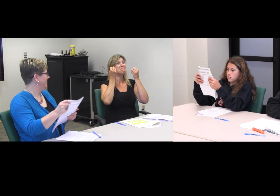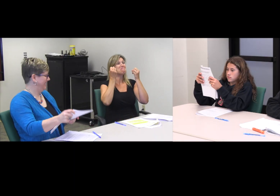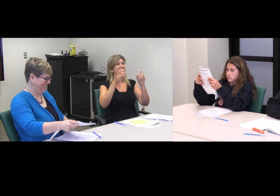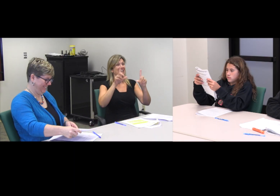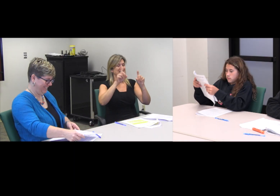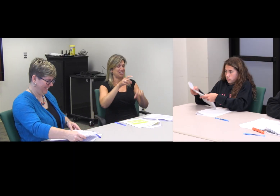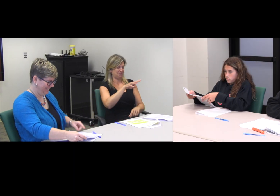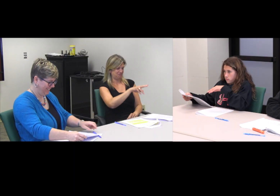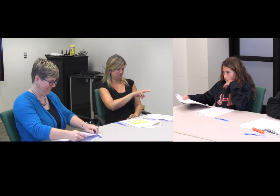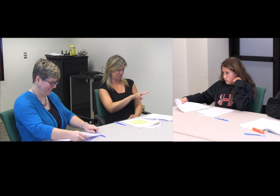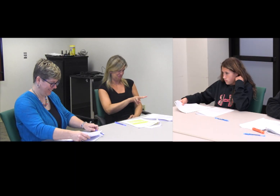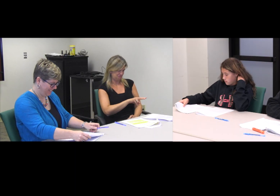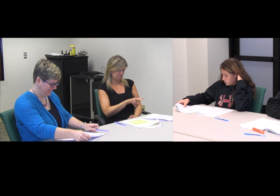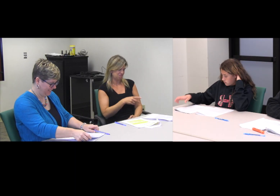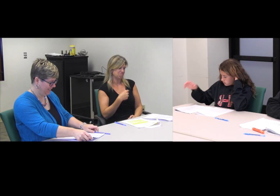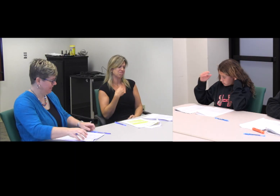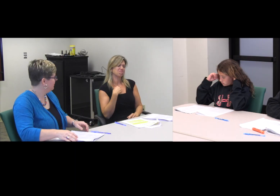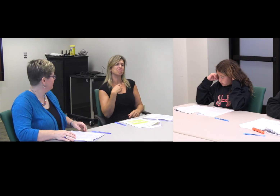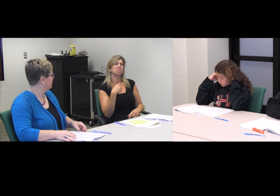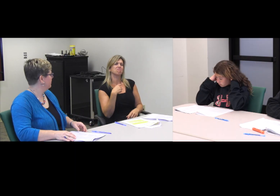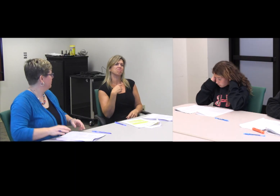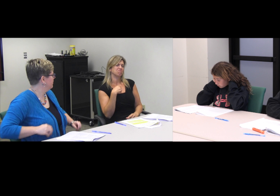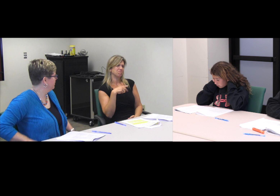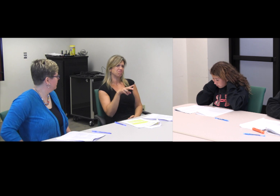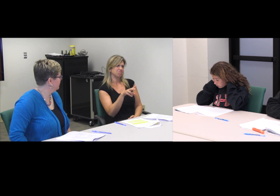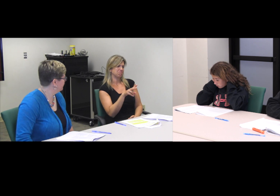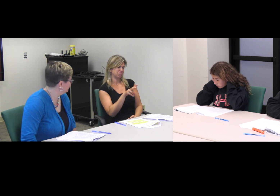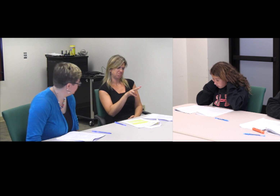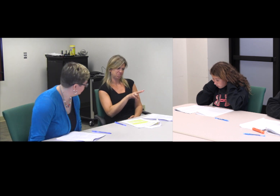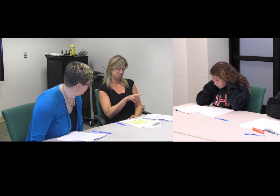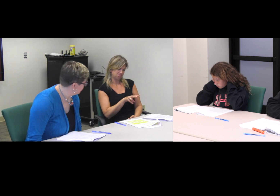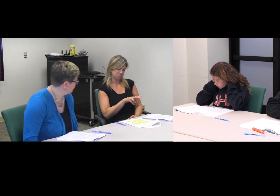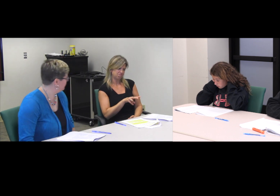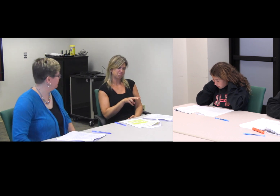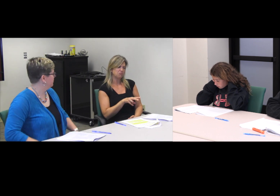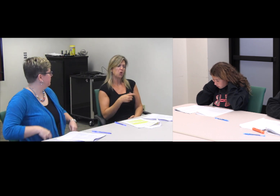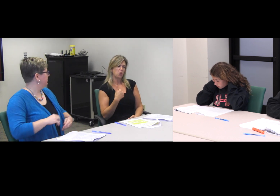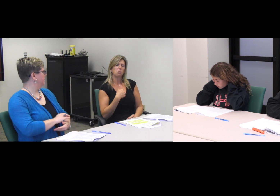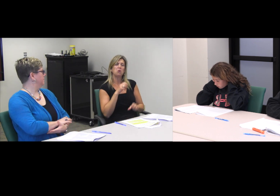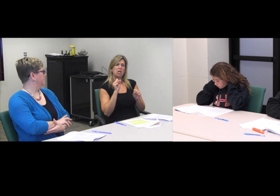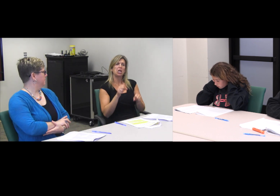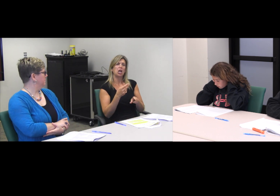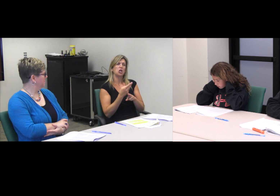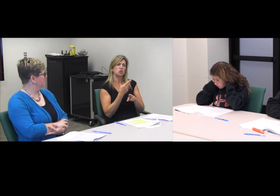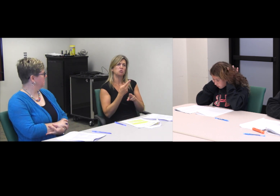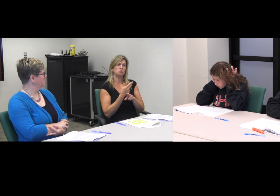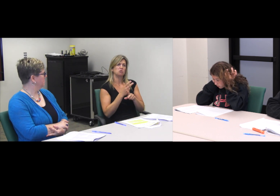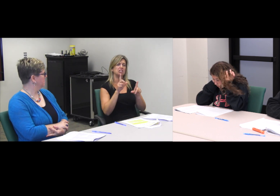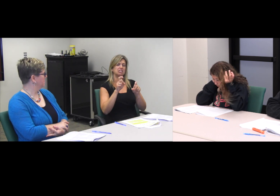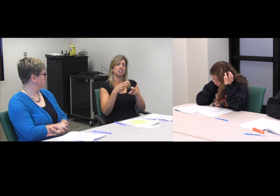Nanette: Yes, we have a lot of tests to choose from.